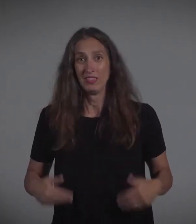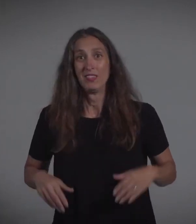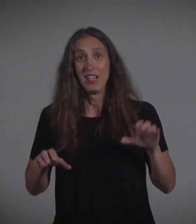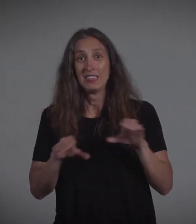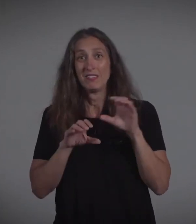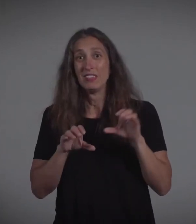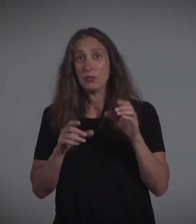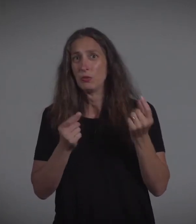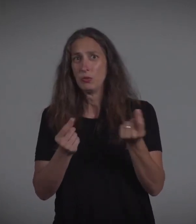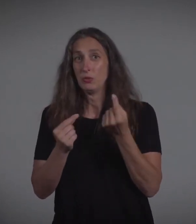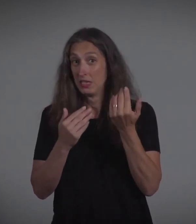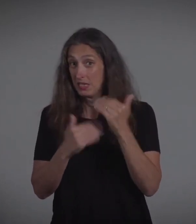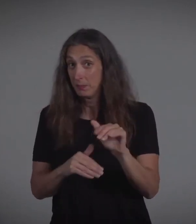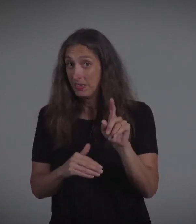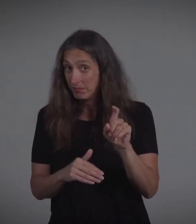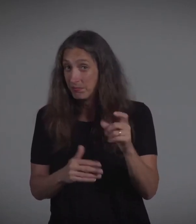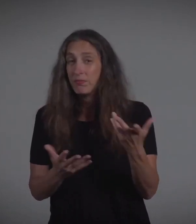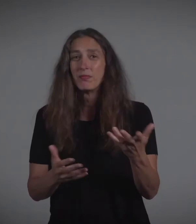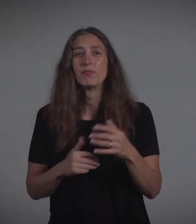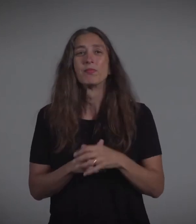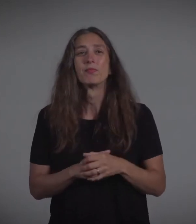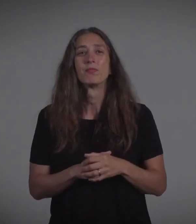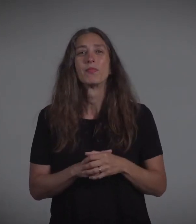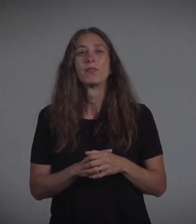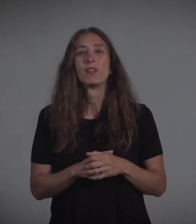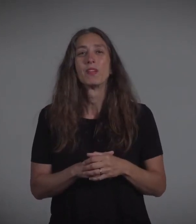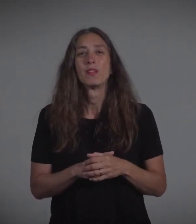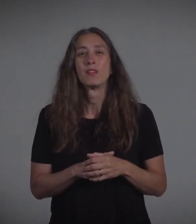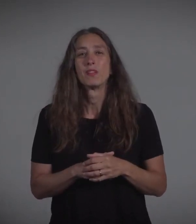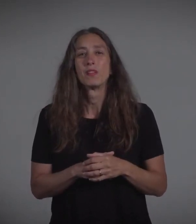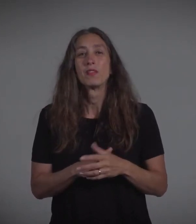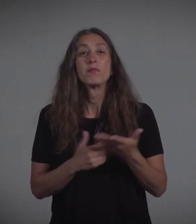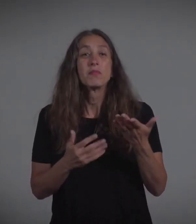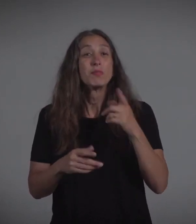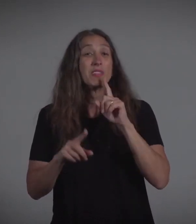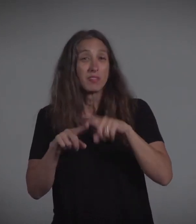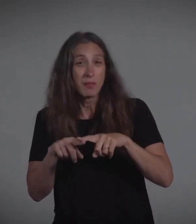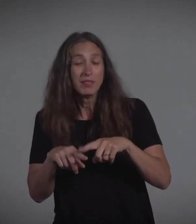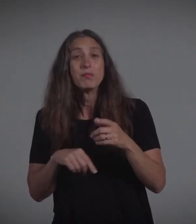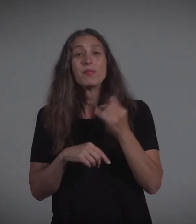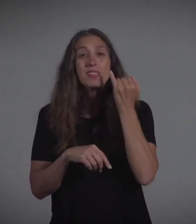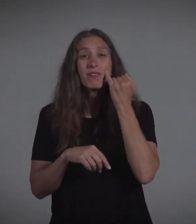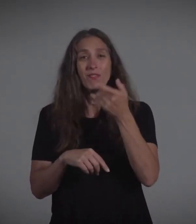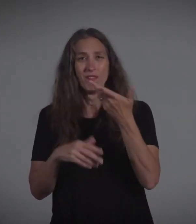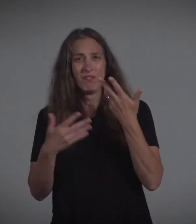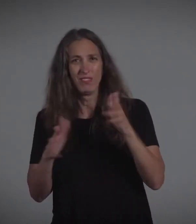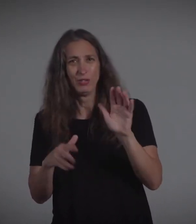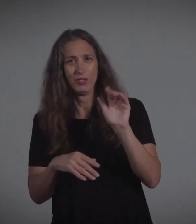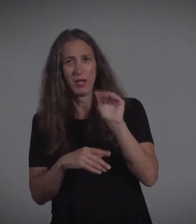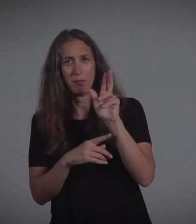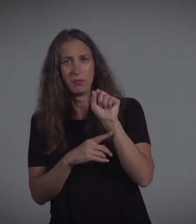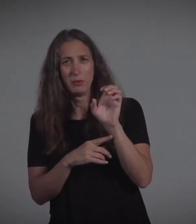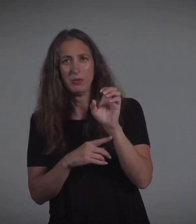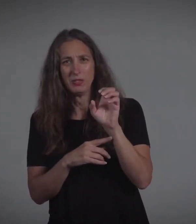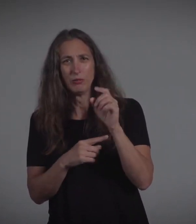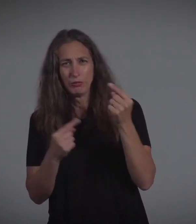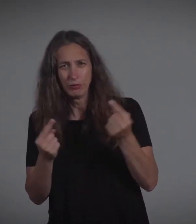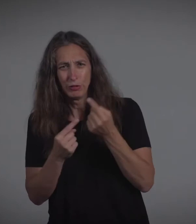If you wonder about limiting physical activities, it depends. If the abuse hurt your body and you have trouble moving,